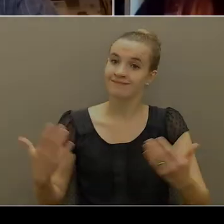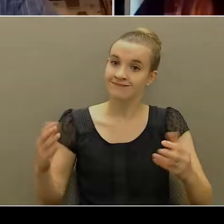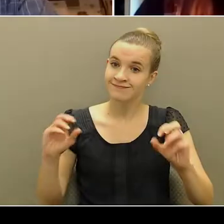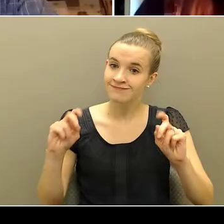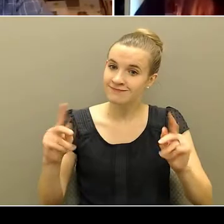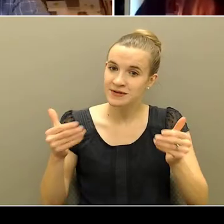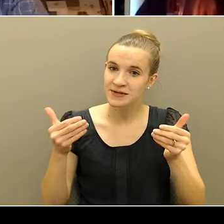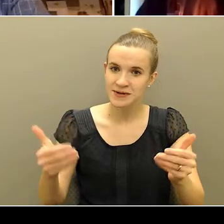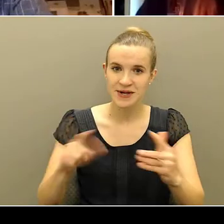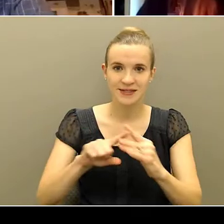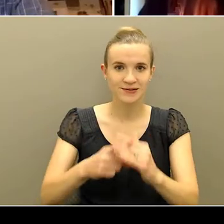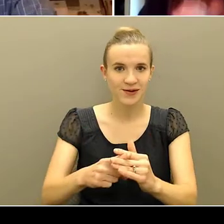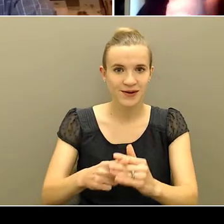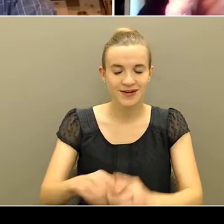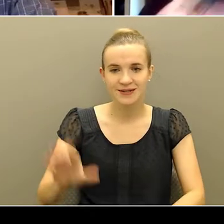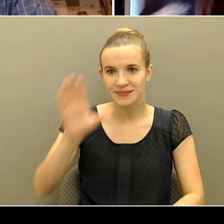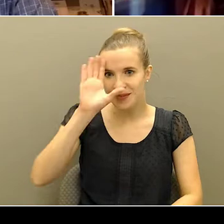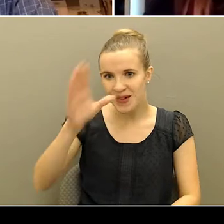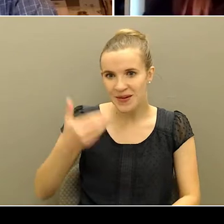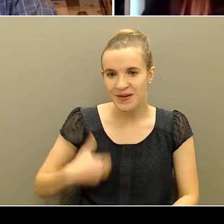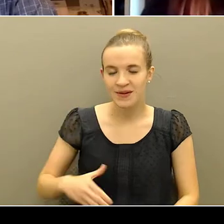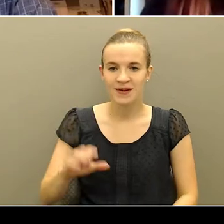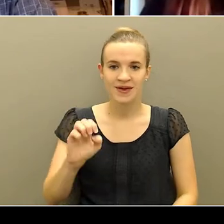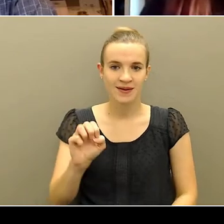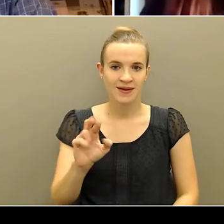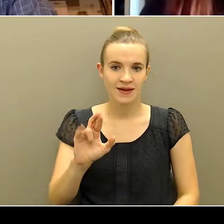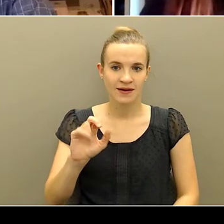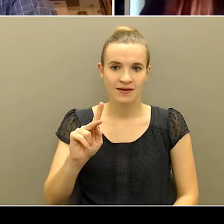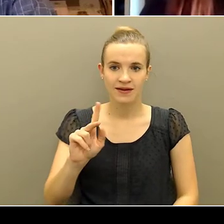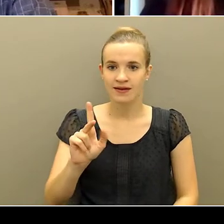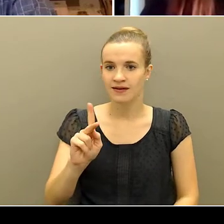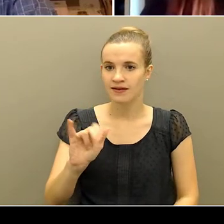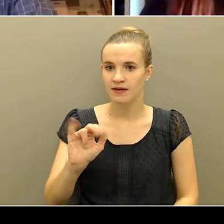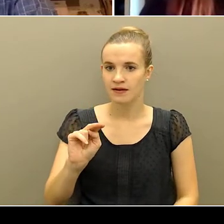Erik: Okay, well, let's get started. This is Eric Kingston. I'm with the